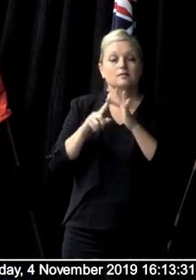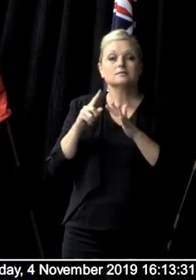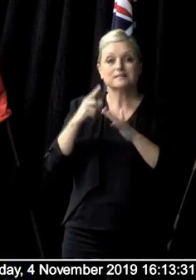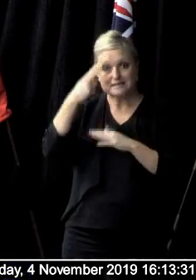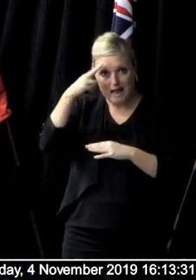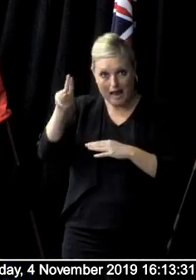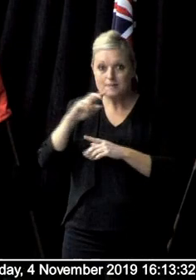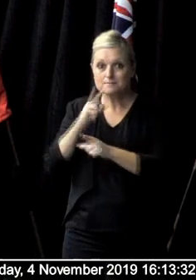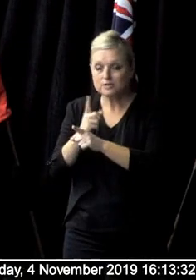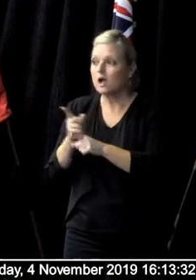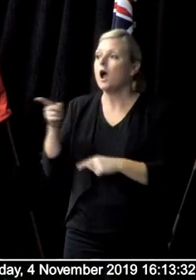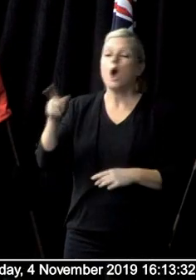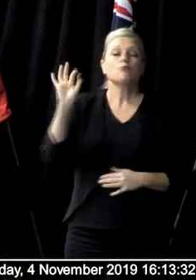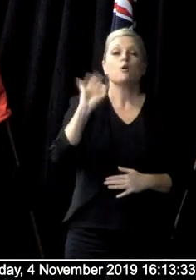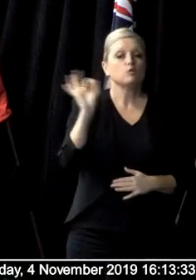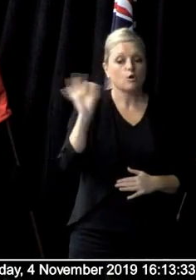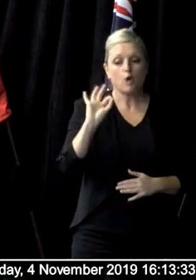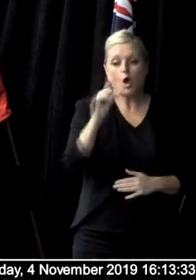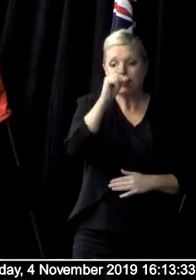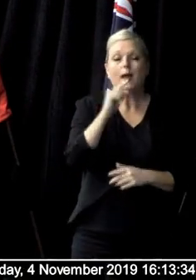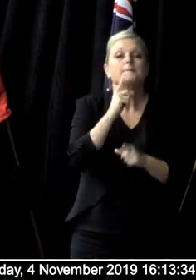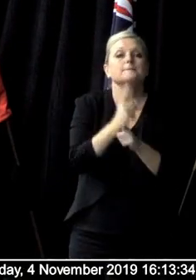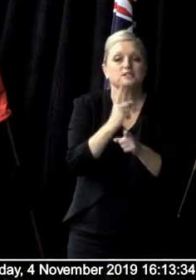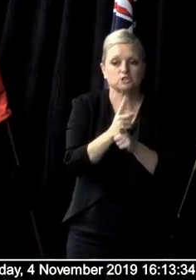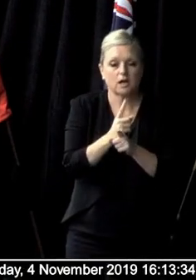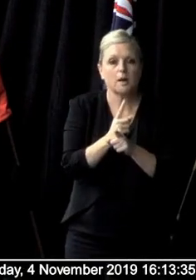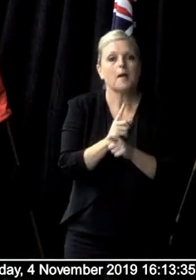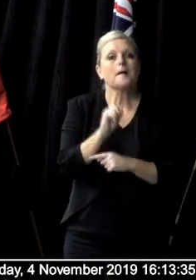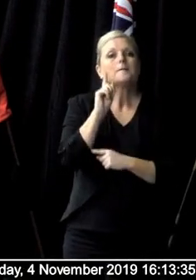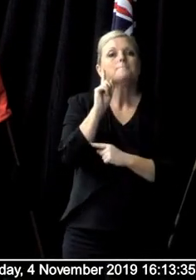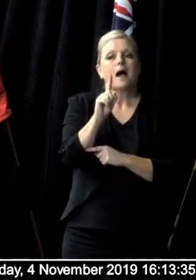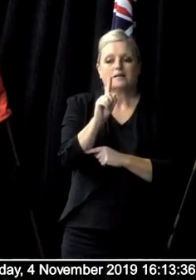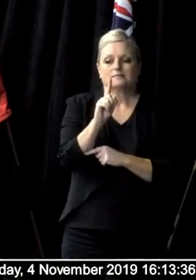It does not. It just means that in terms of the relation to the evidence or the relating of the